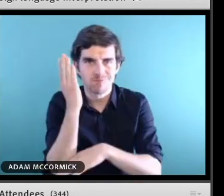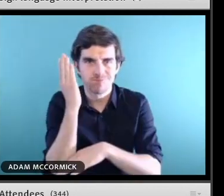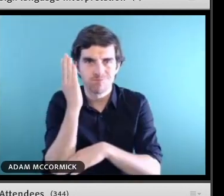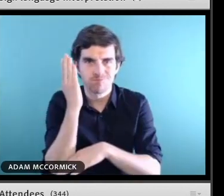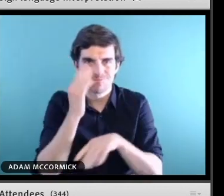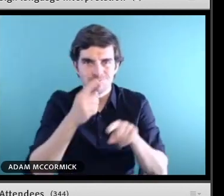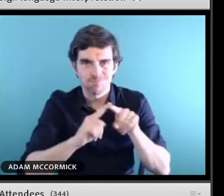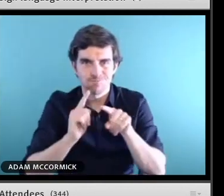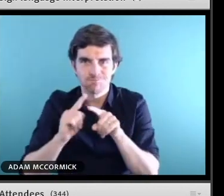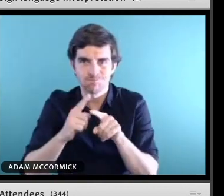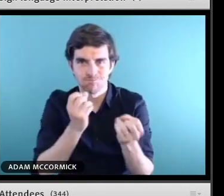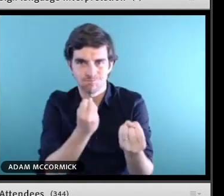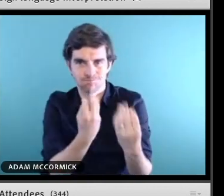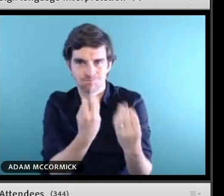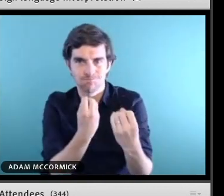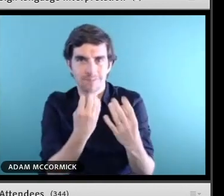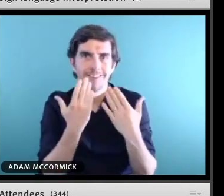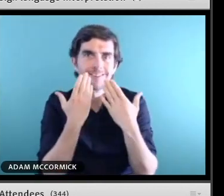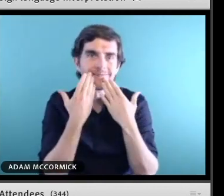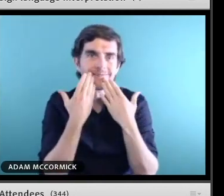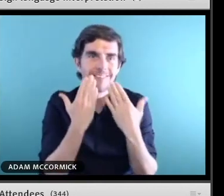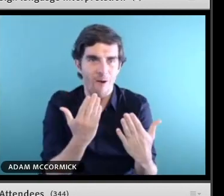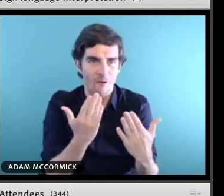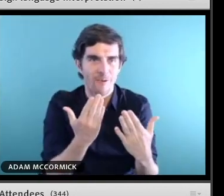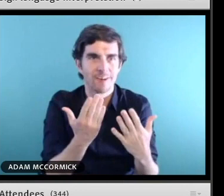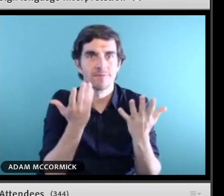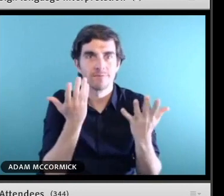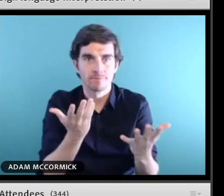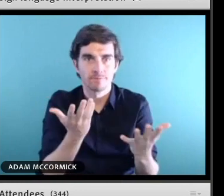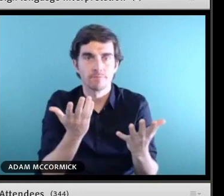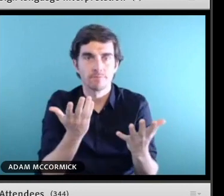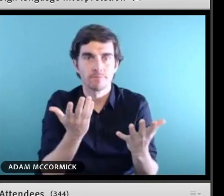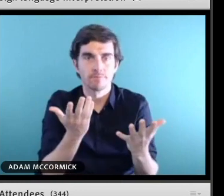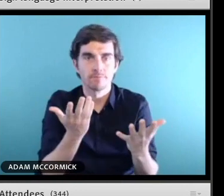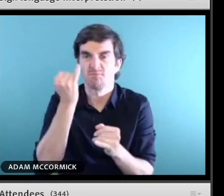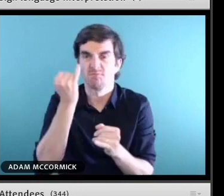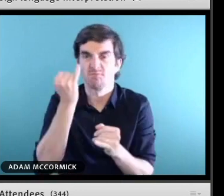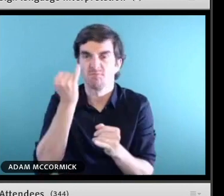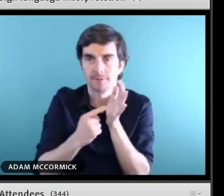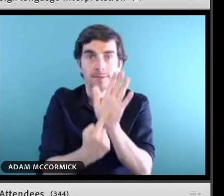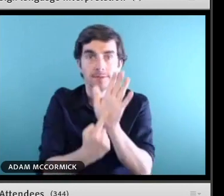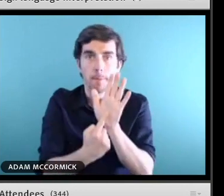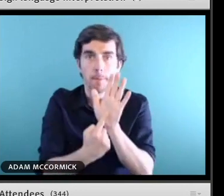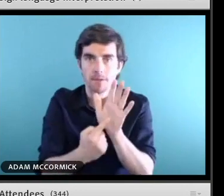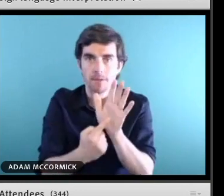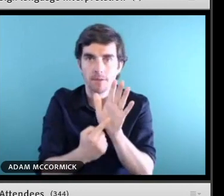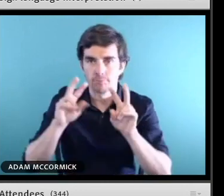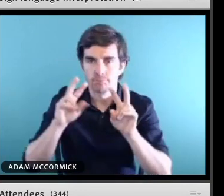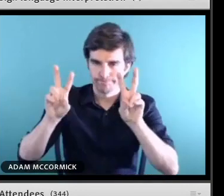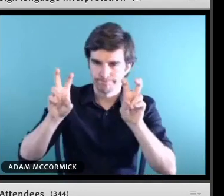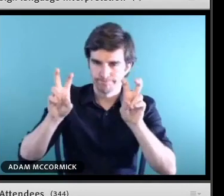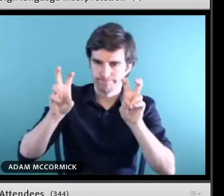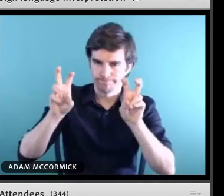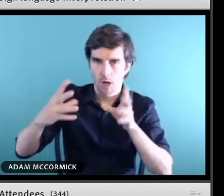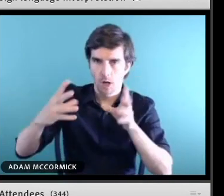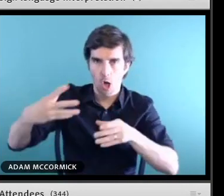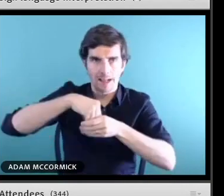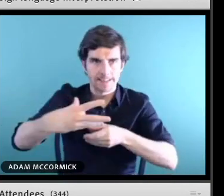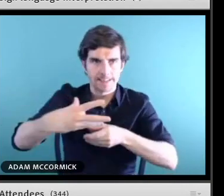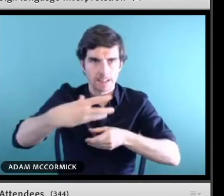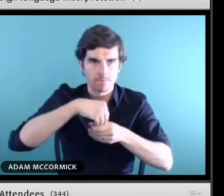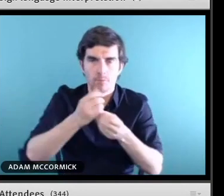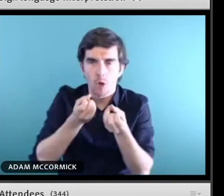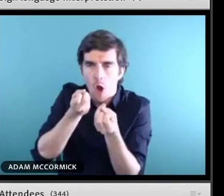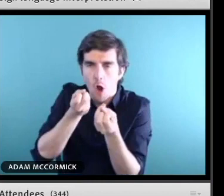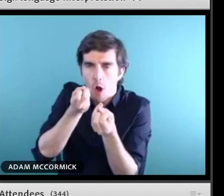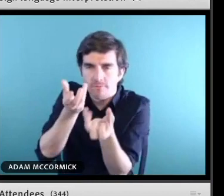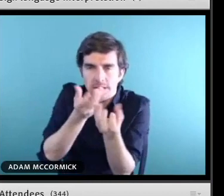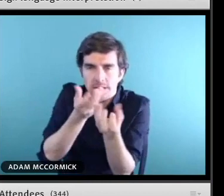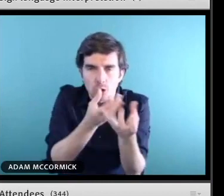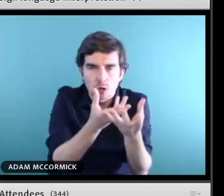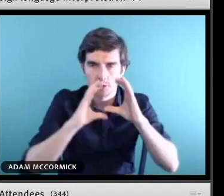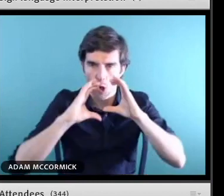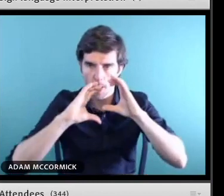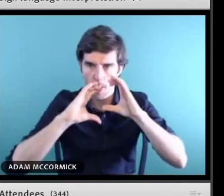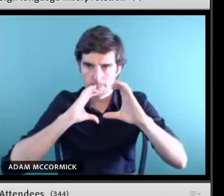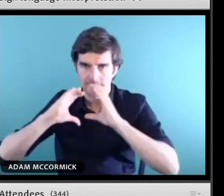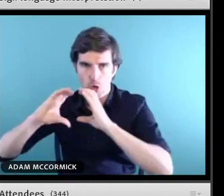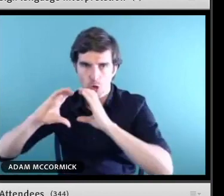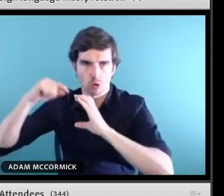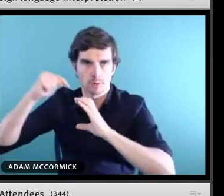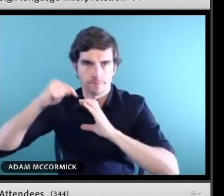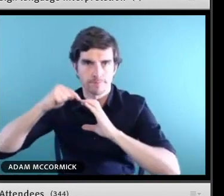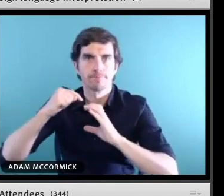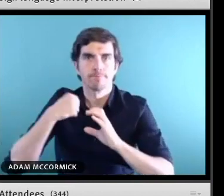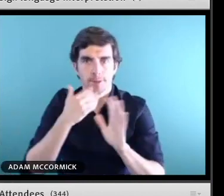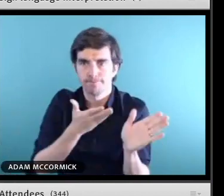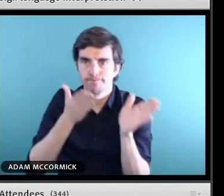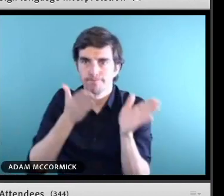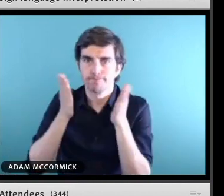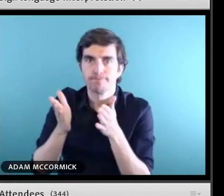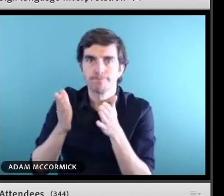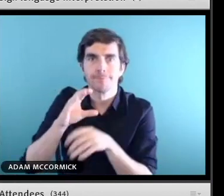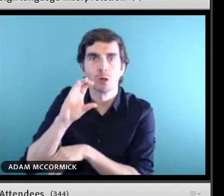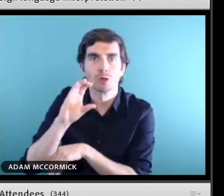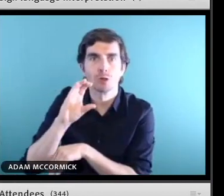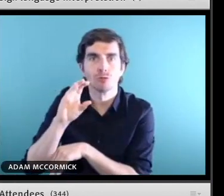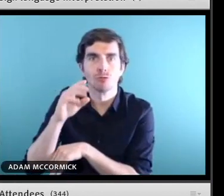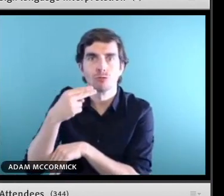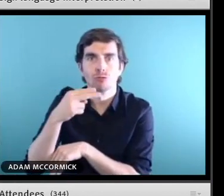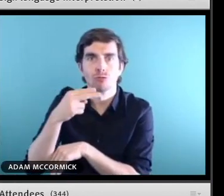us with the opportunity to really apply that learning or adaptation and innovation to our